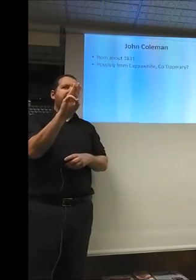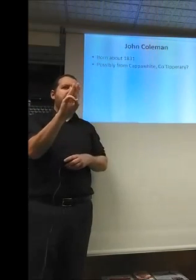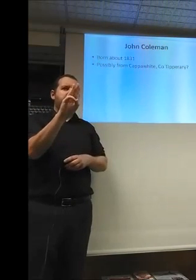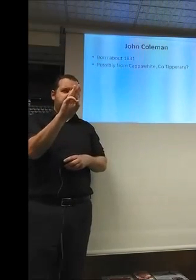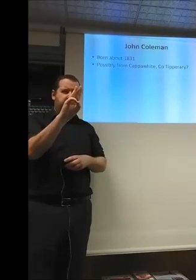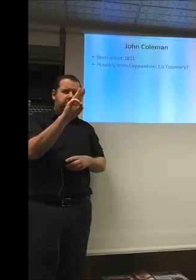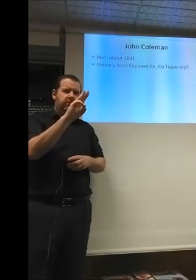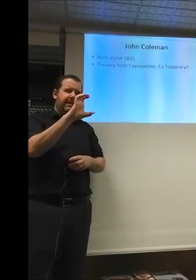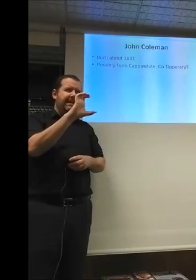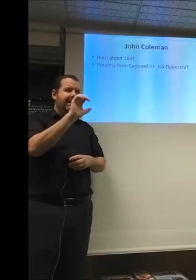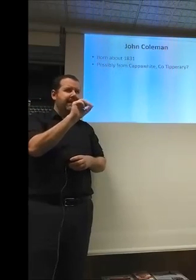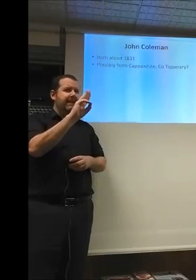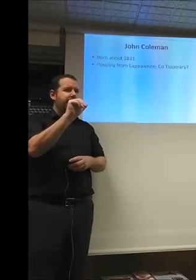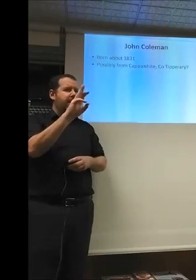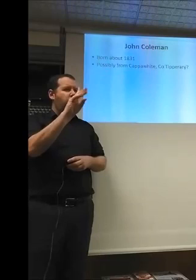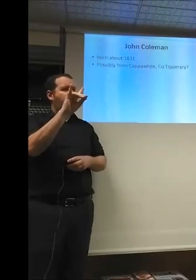two times.